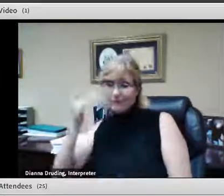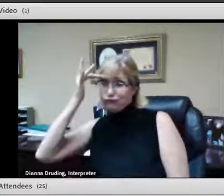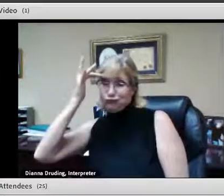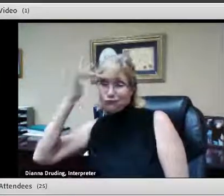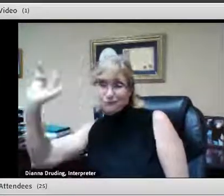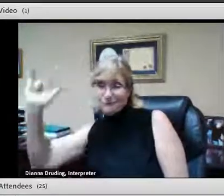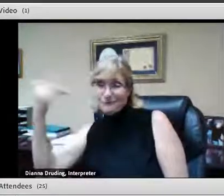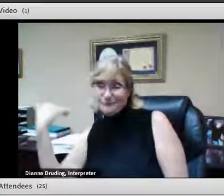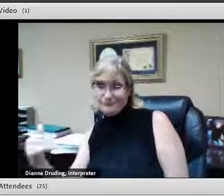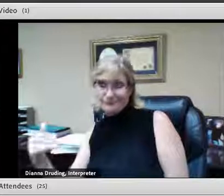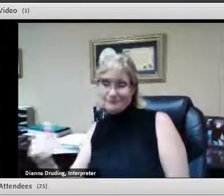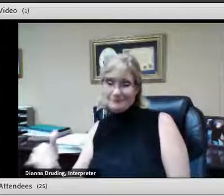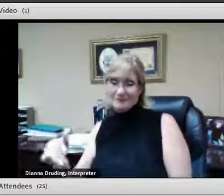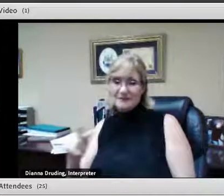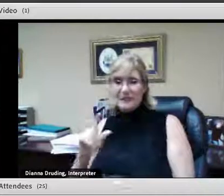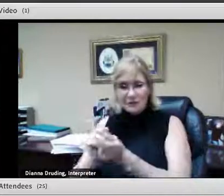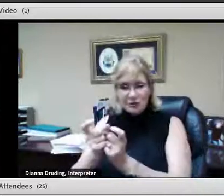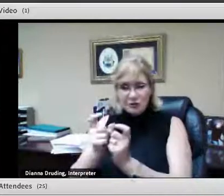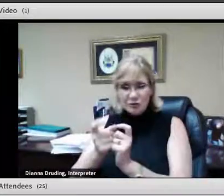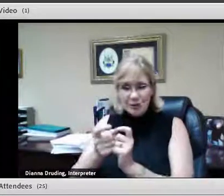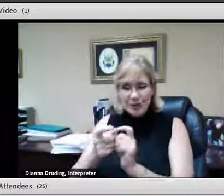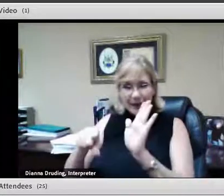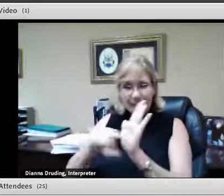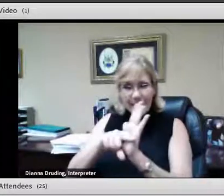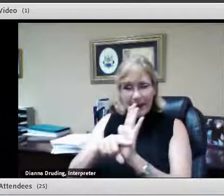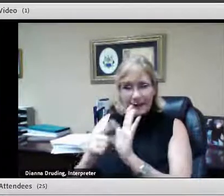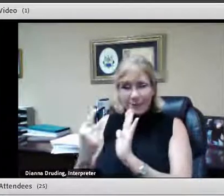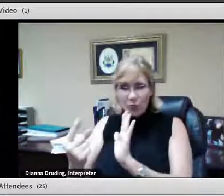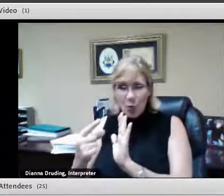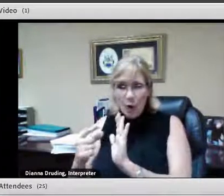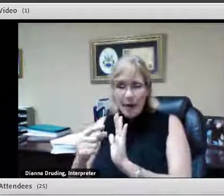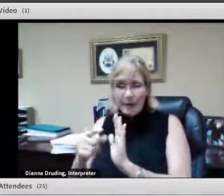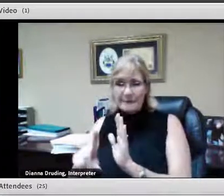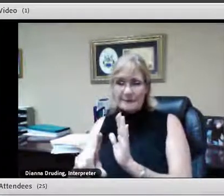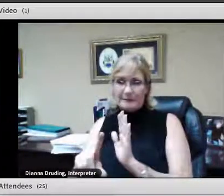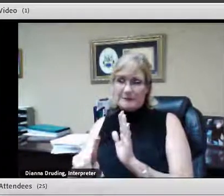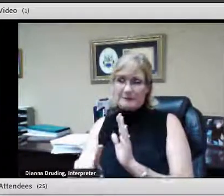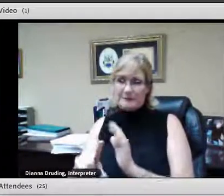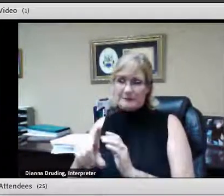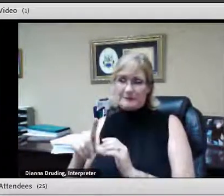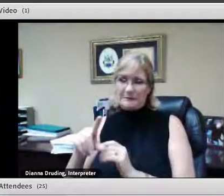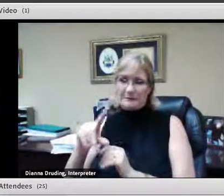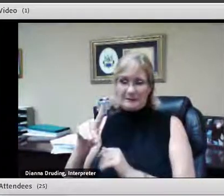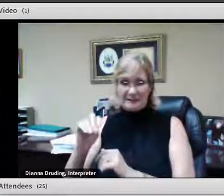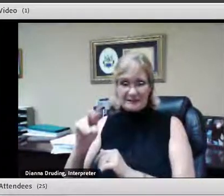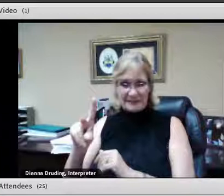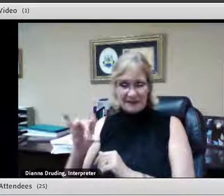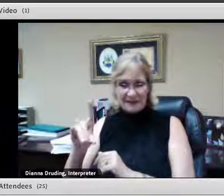She changes the spin speed by negative one divided by the spin-reduction ratio times the ABEC.